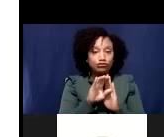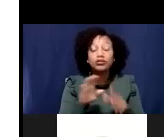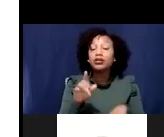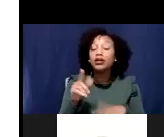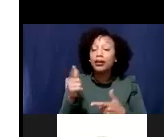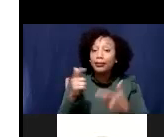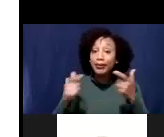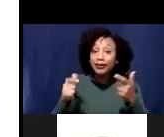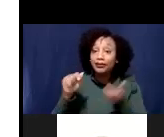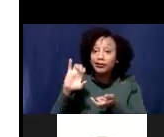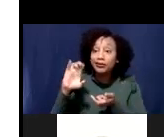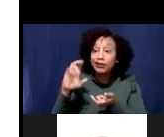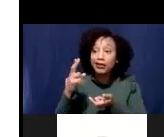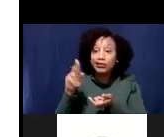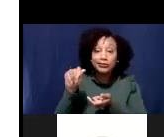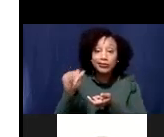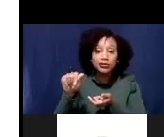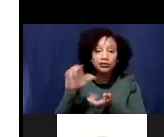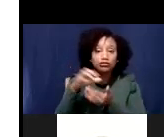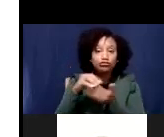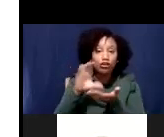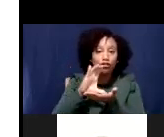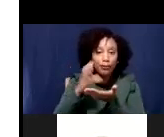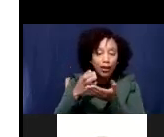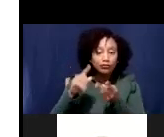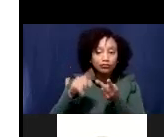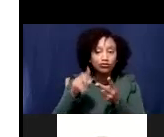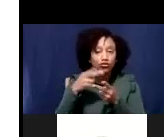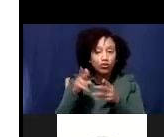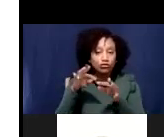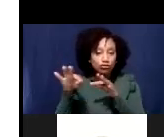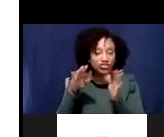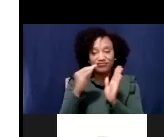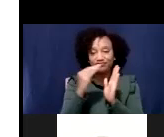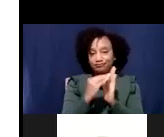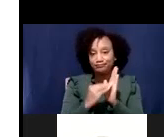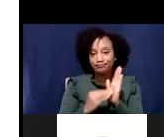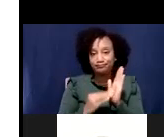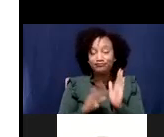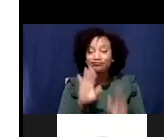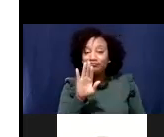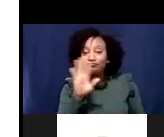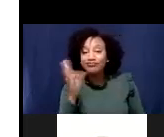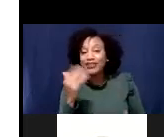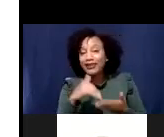of your proposal with dollar amounts and short descriptions. Again, please do not include in-kind expenses